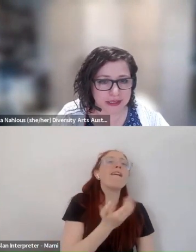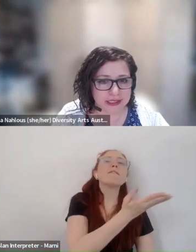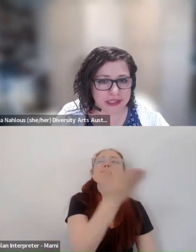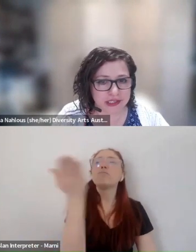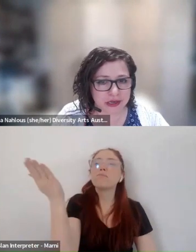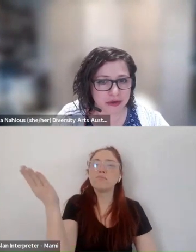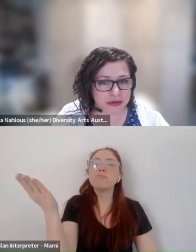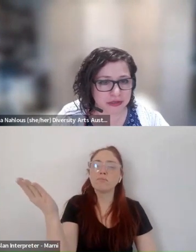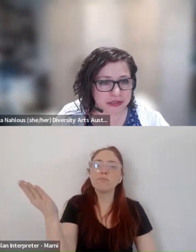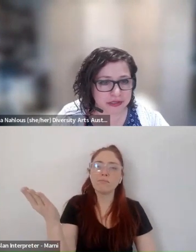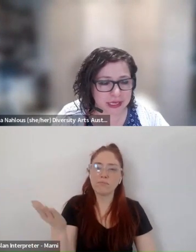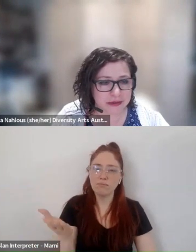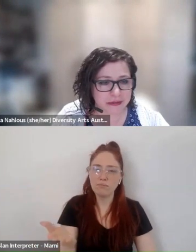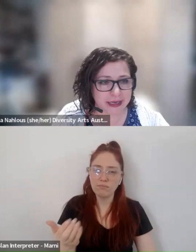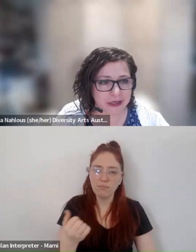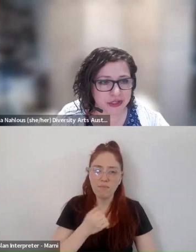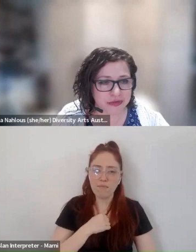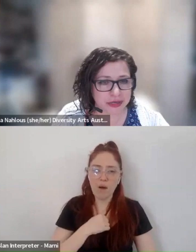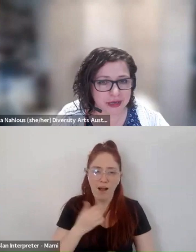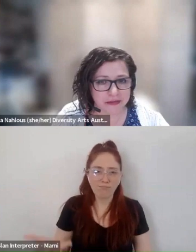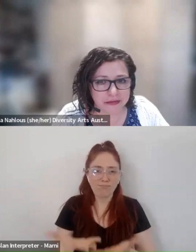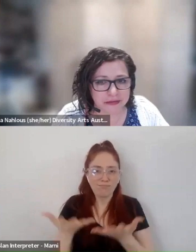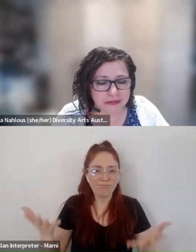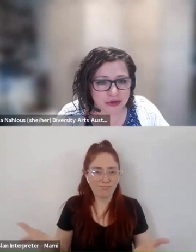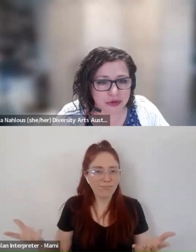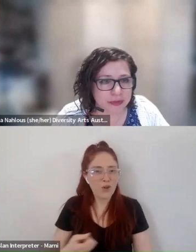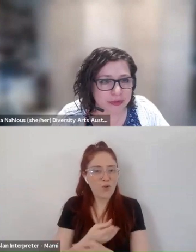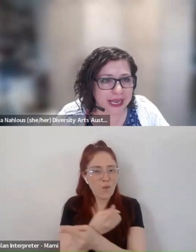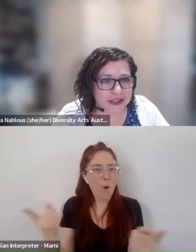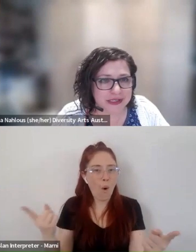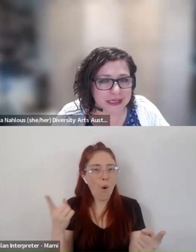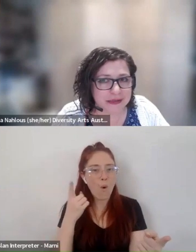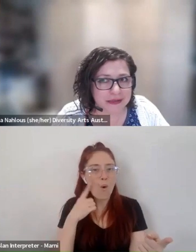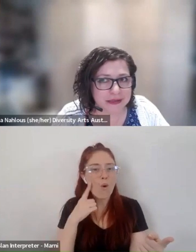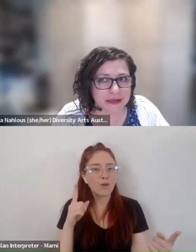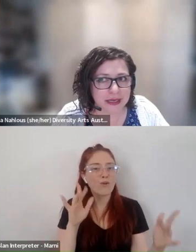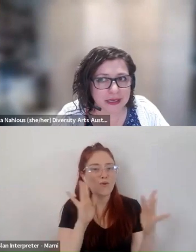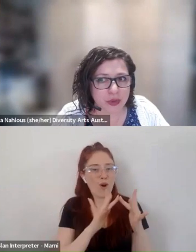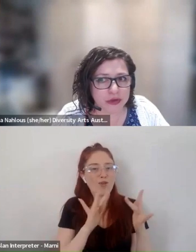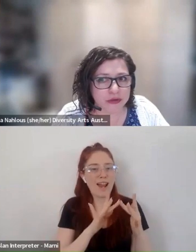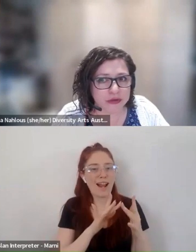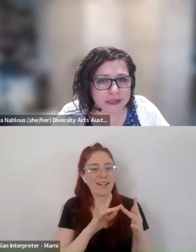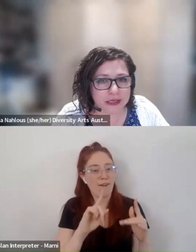indigenous owned and managed recruitment agencies, as well as